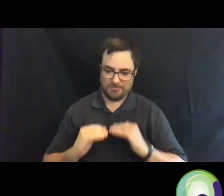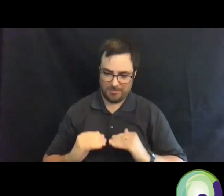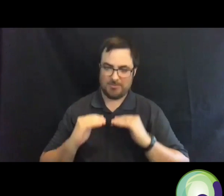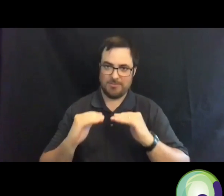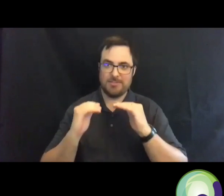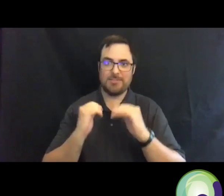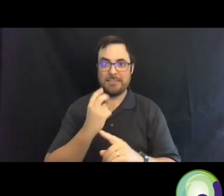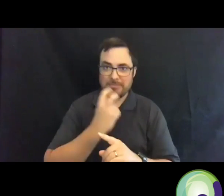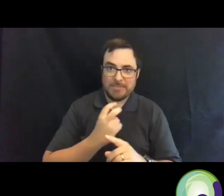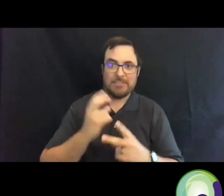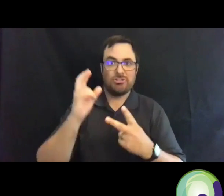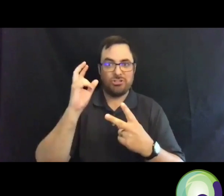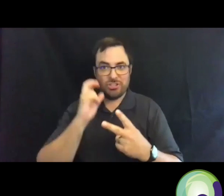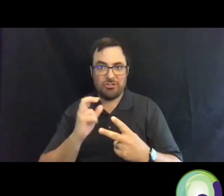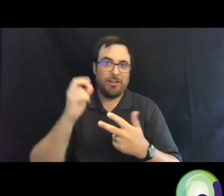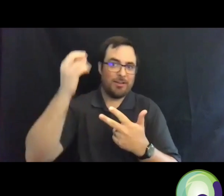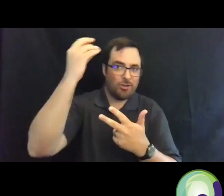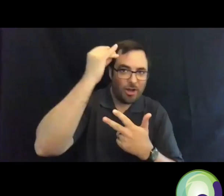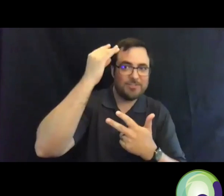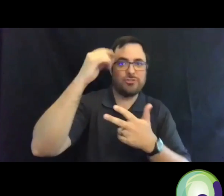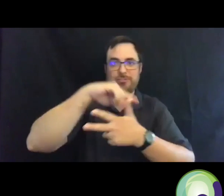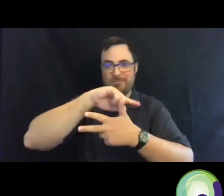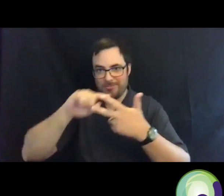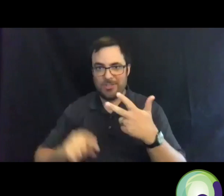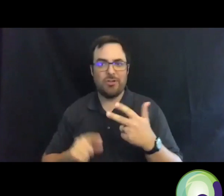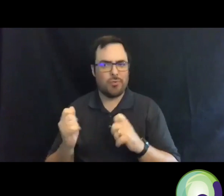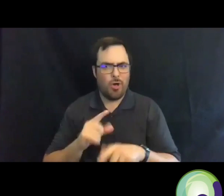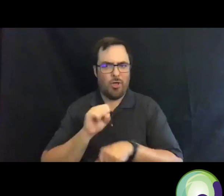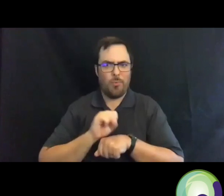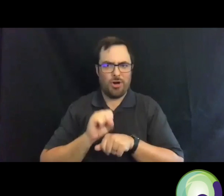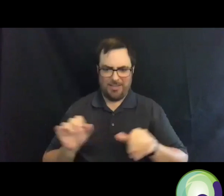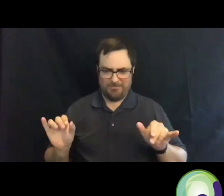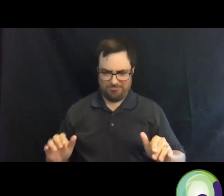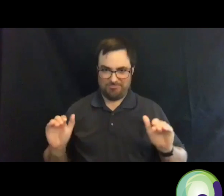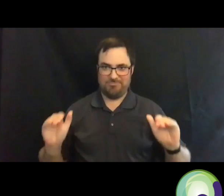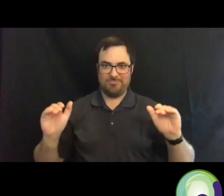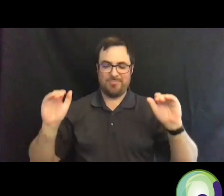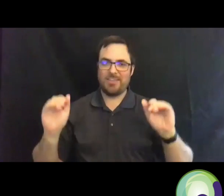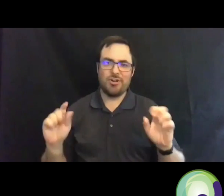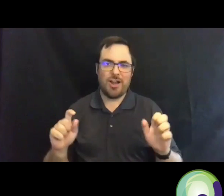You're all working at the appropriate level..no one's going to mess anyone else